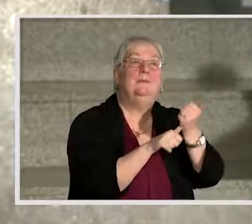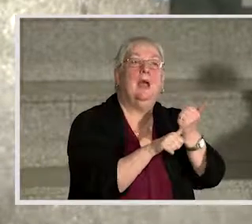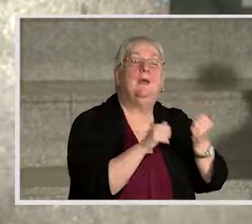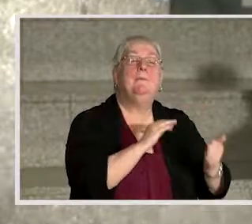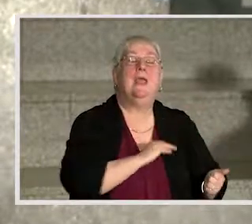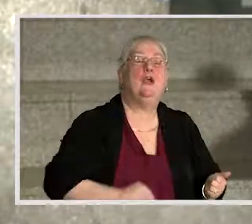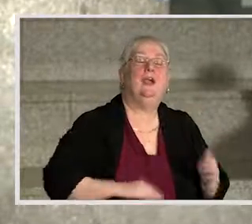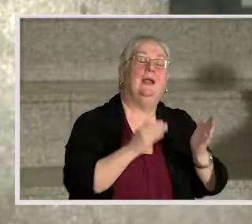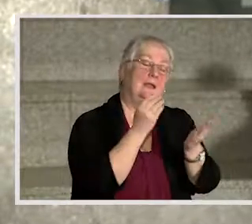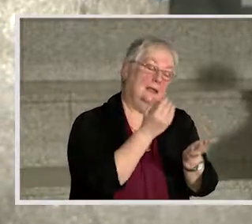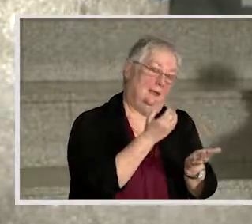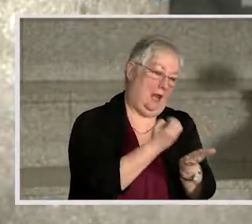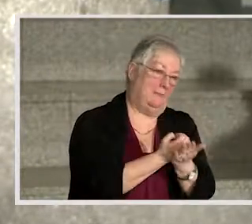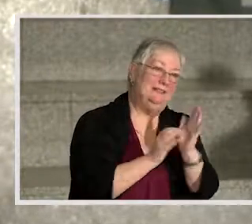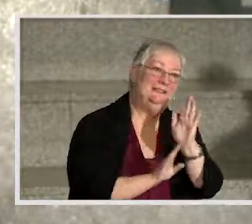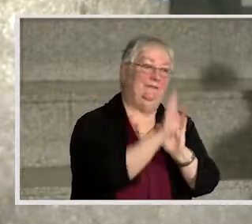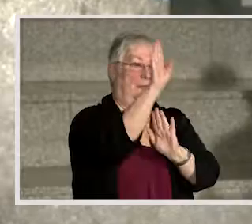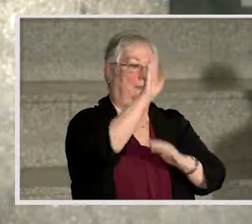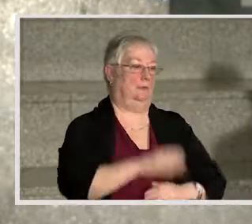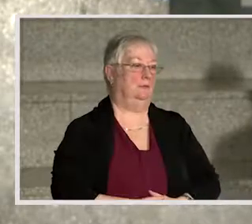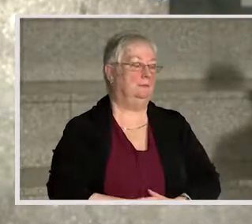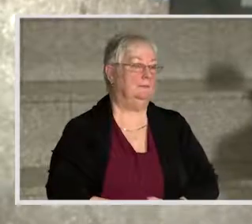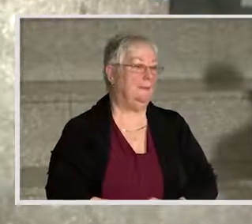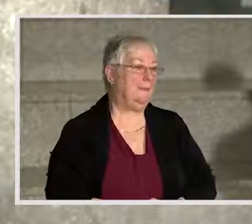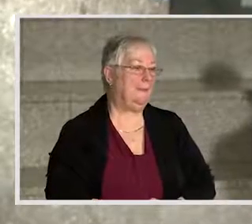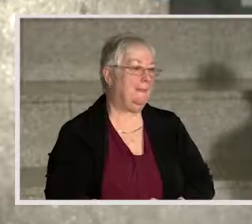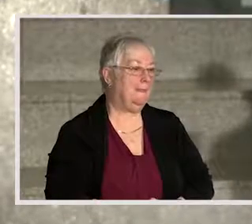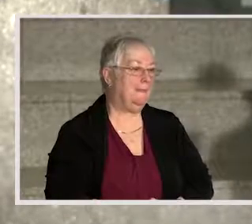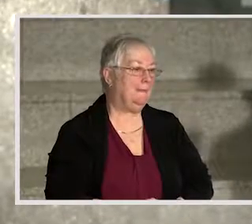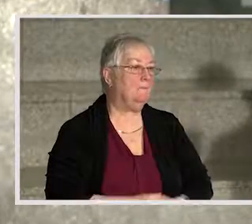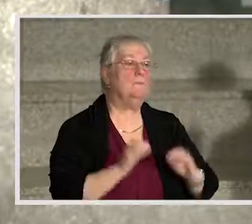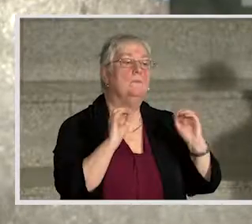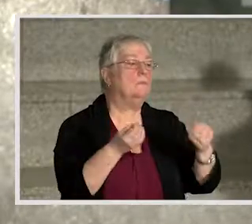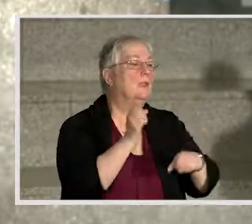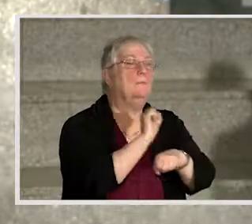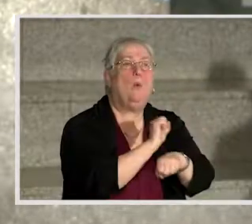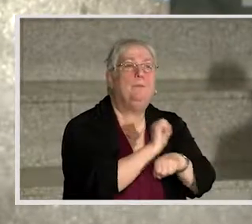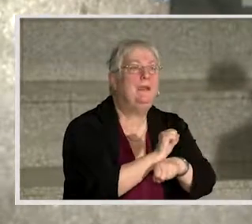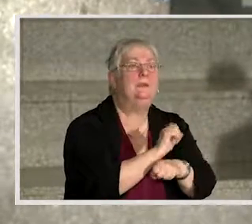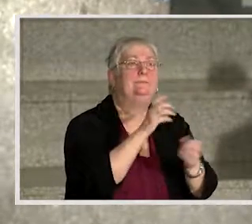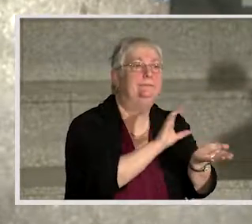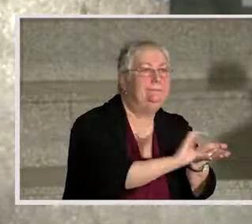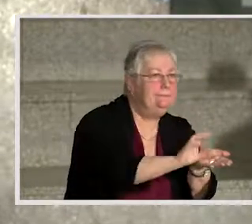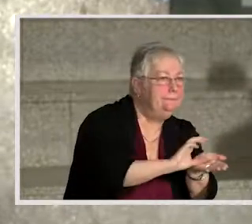UNEMPLOYMENT COMPENSATION. SO THAT'S A LITTLE BIT ABOUT HOW OUR -- THE SEVEN AND A HALF BILLION DOLLARS THAT WE RAISE